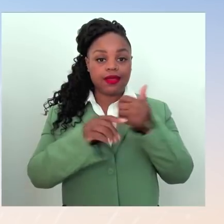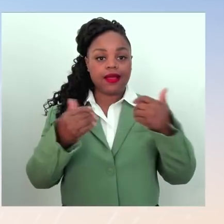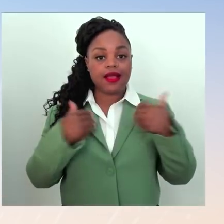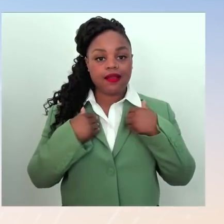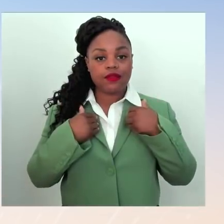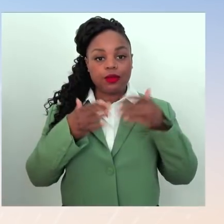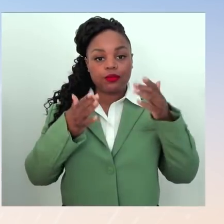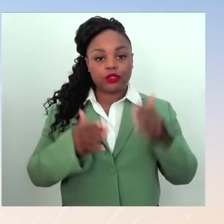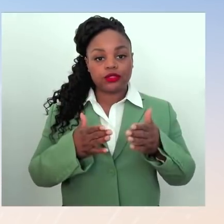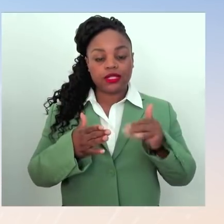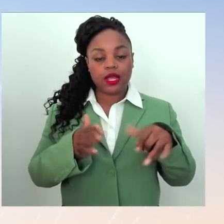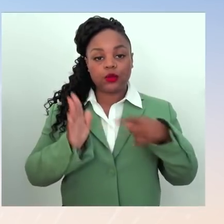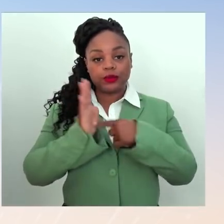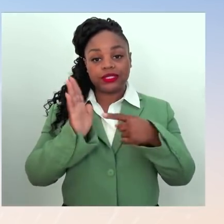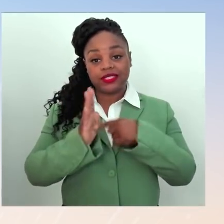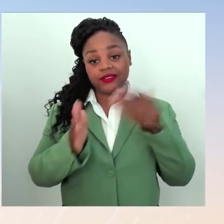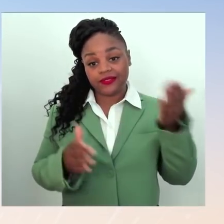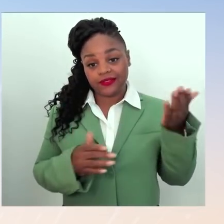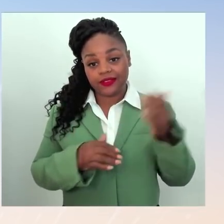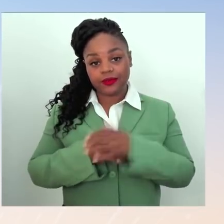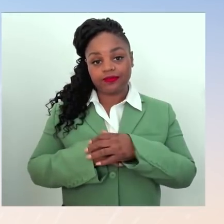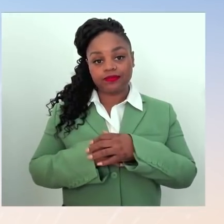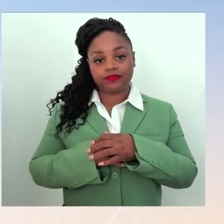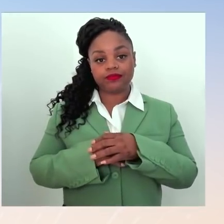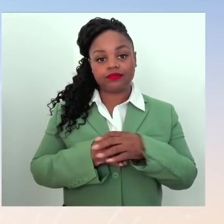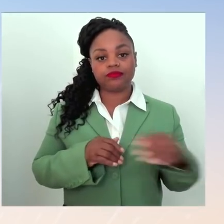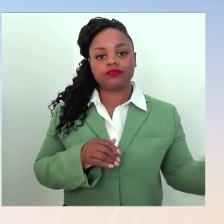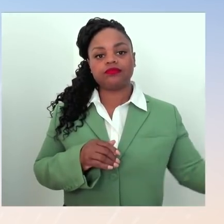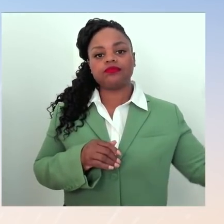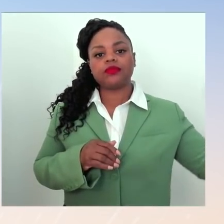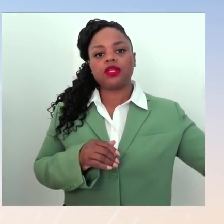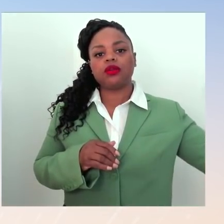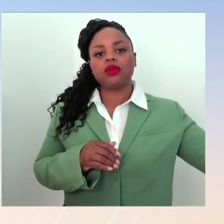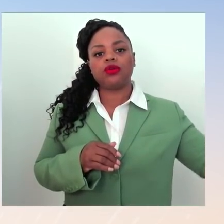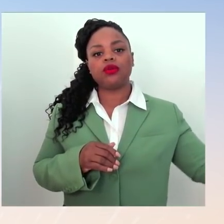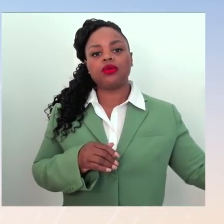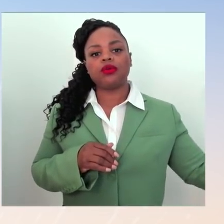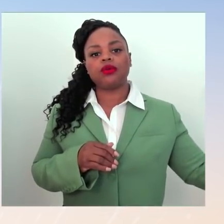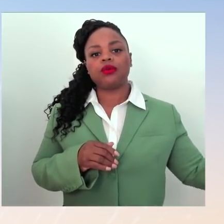Ms. Psaki: I would just note that we've had ongoing conversations and we have a very open line of communication,